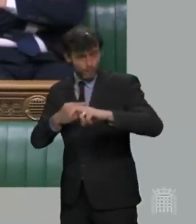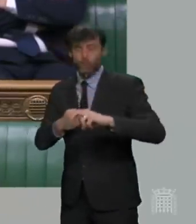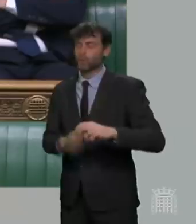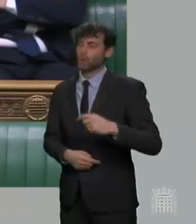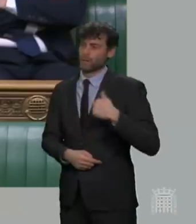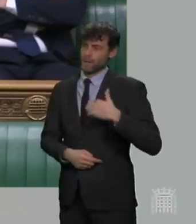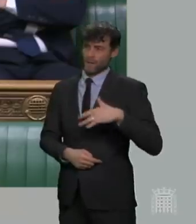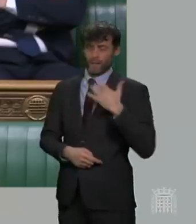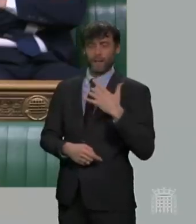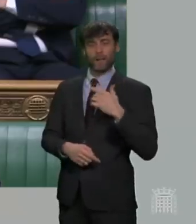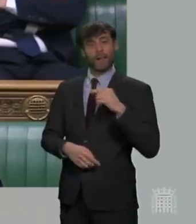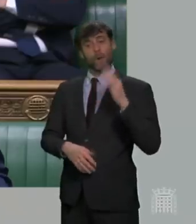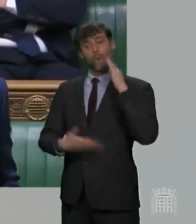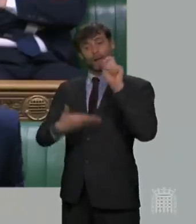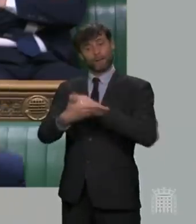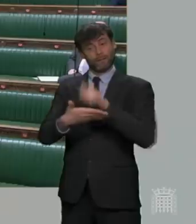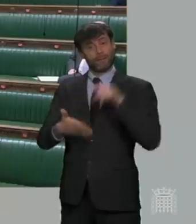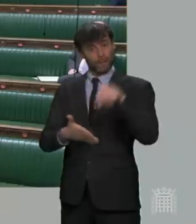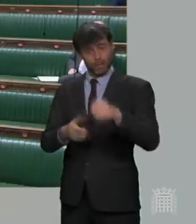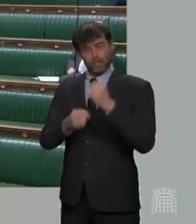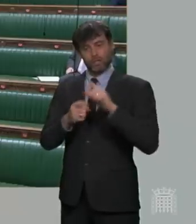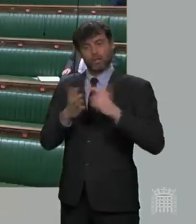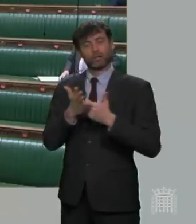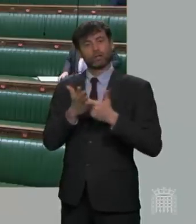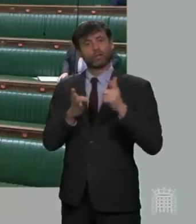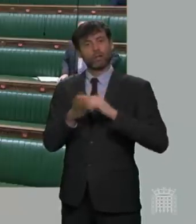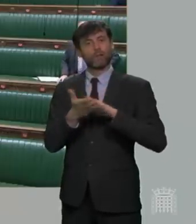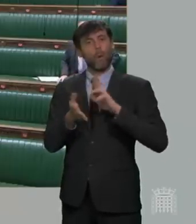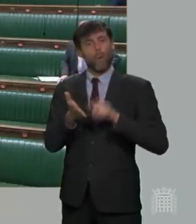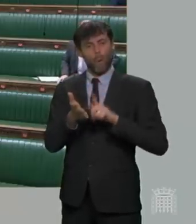Eastleigh, Hedge End and West End? >> The Prime Minister